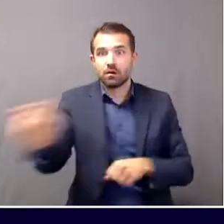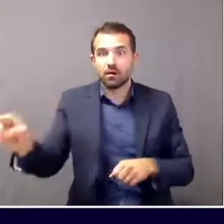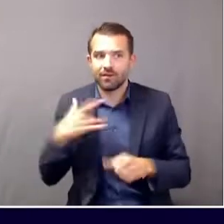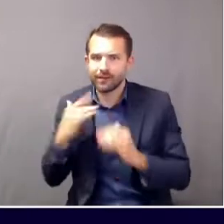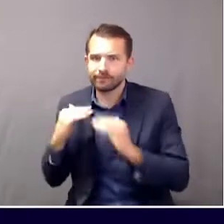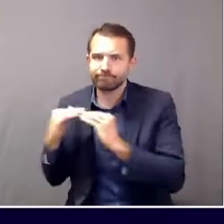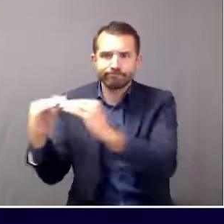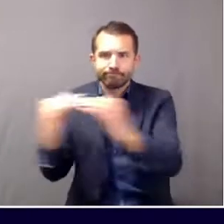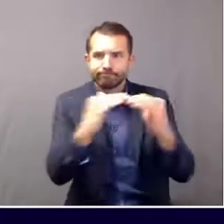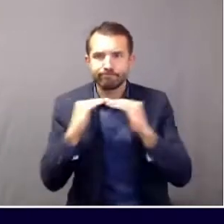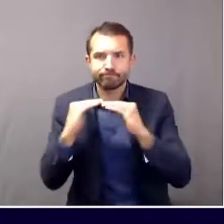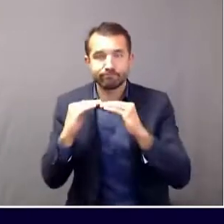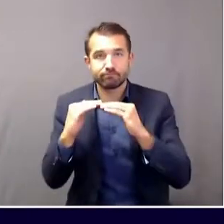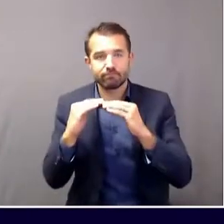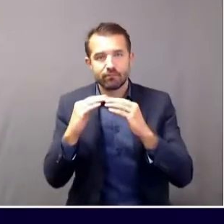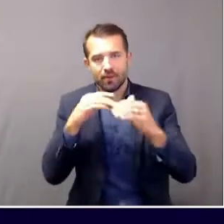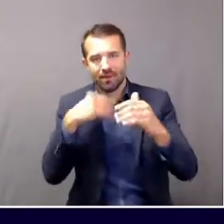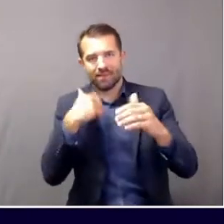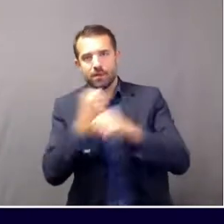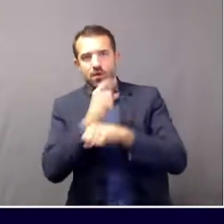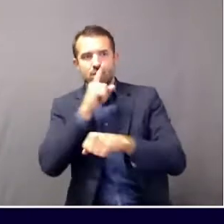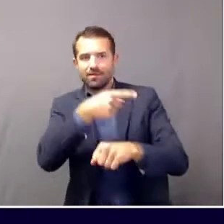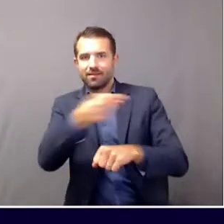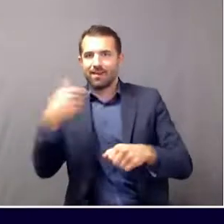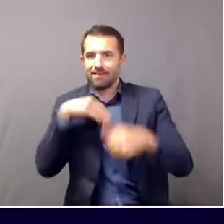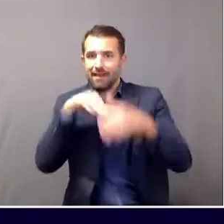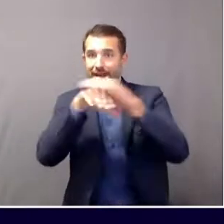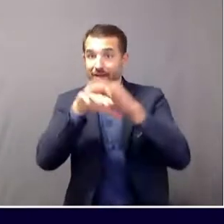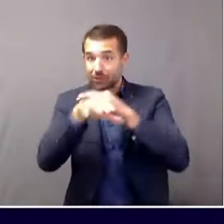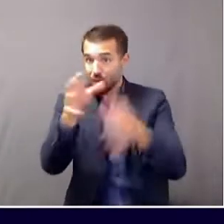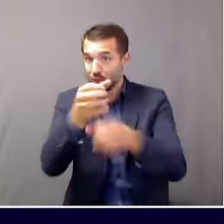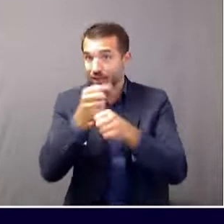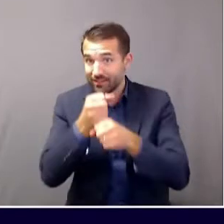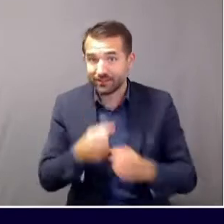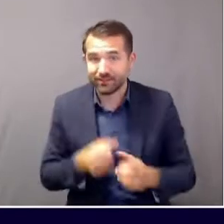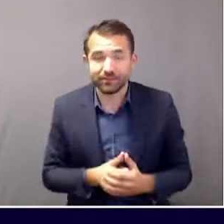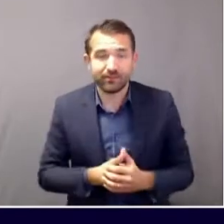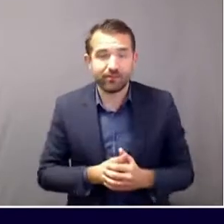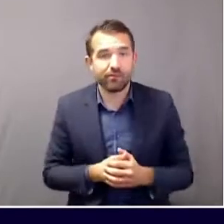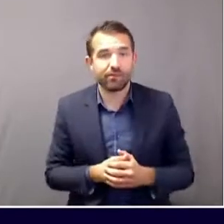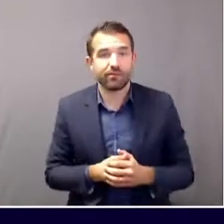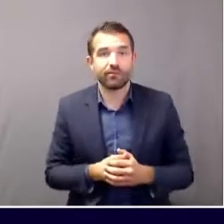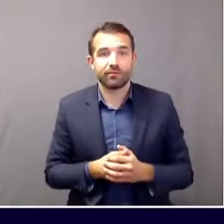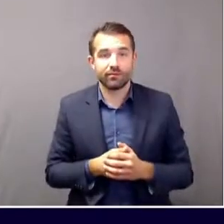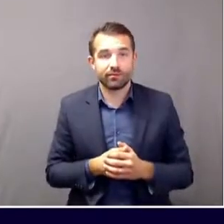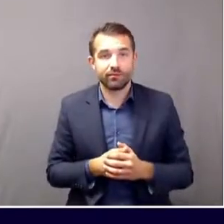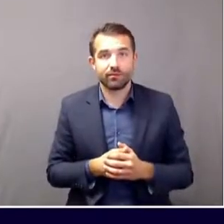but there remain questions